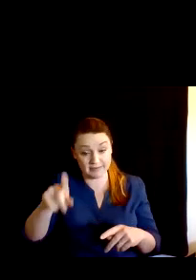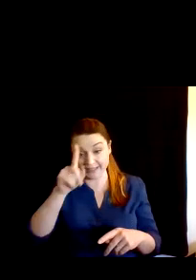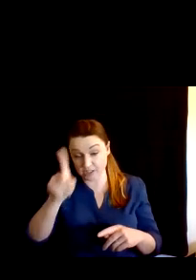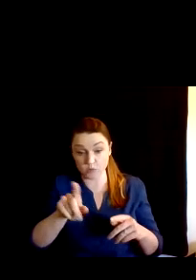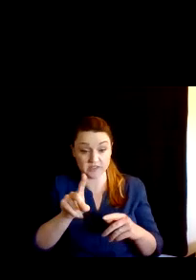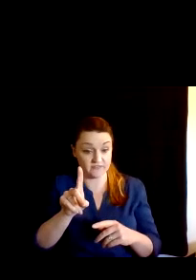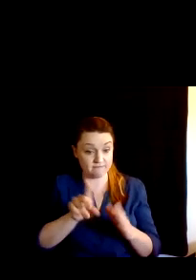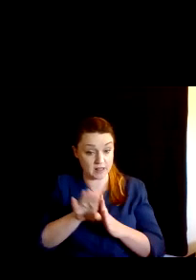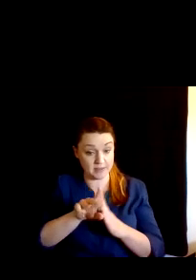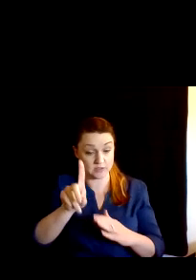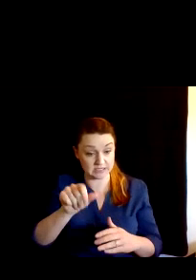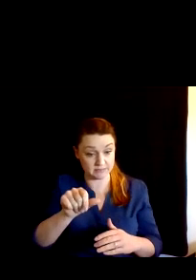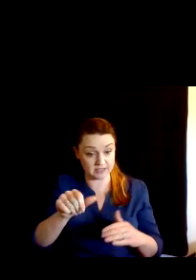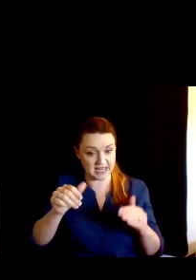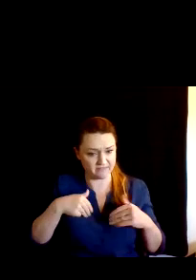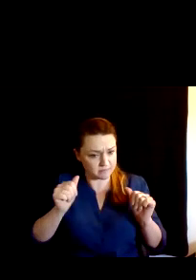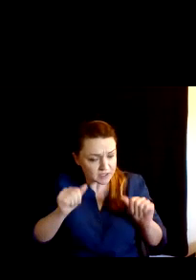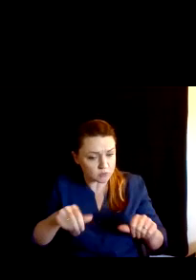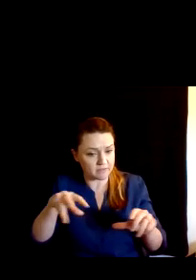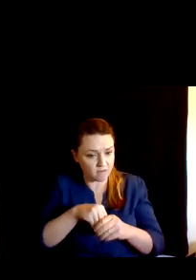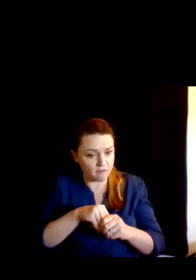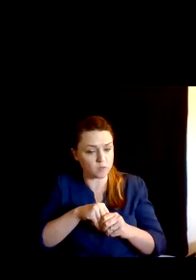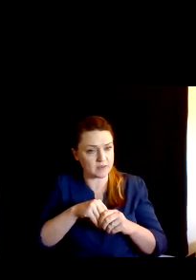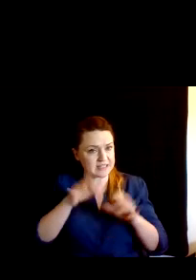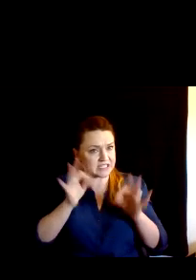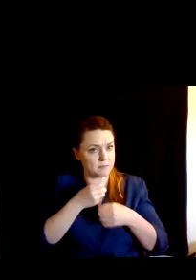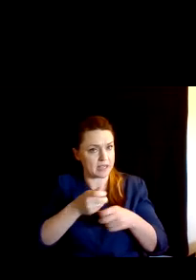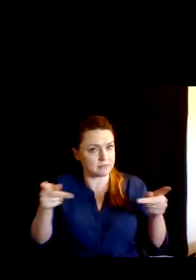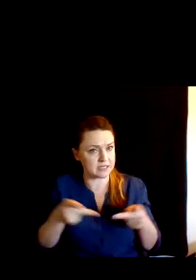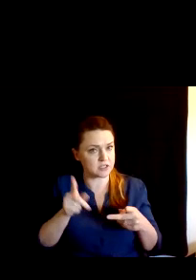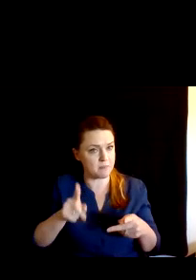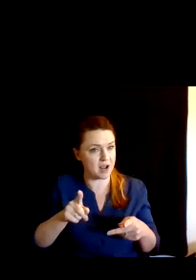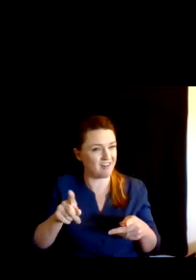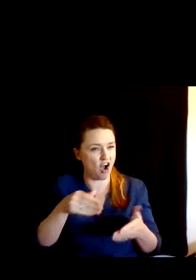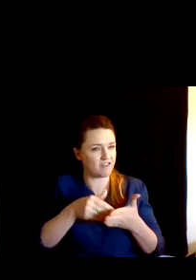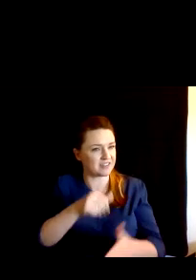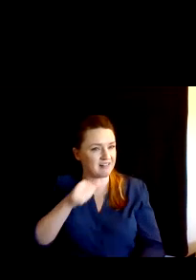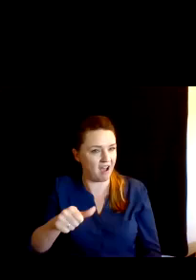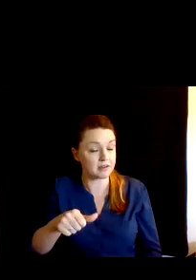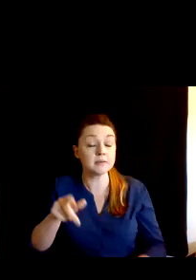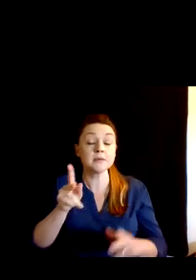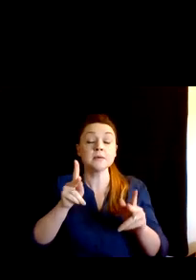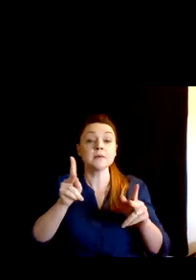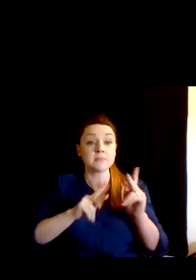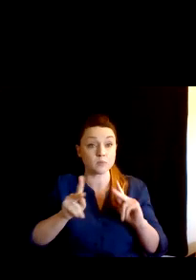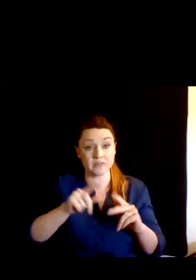have the potential to be in decision-making positions, yet in actuality, they are not. People with intellectual and developmental disabilities